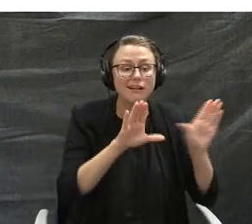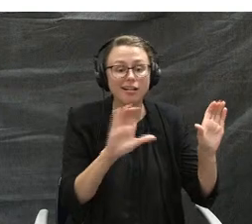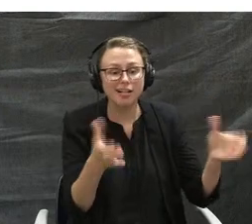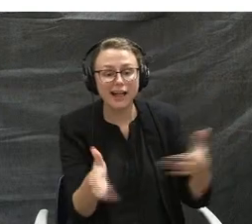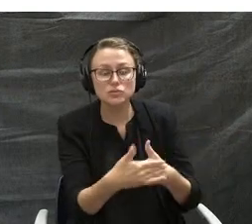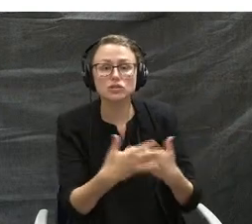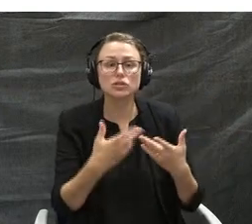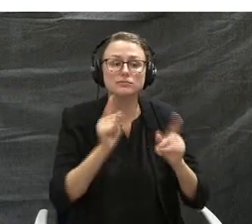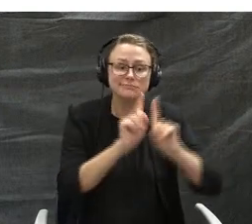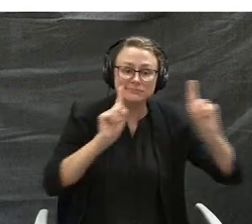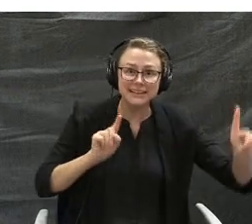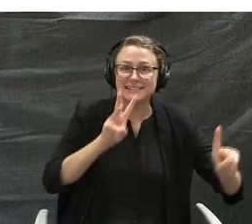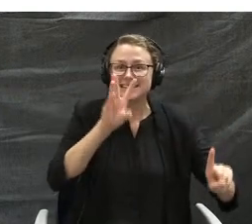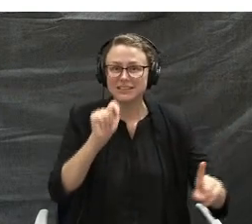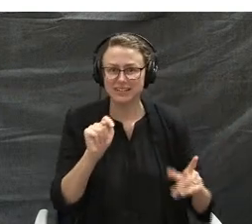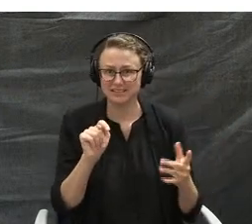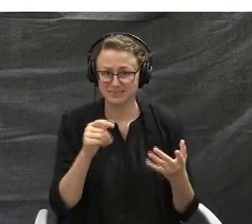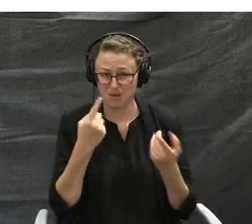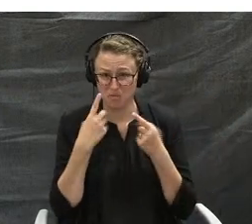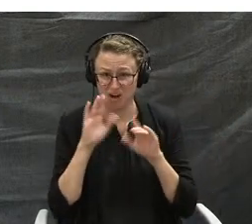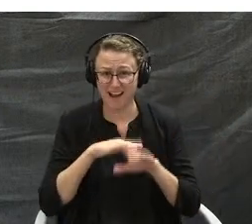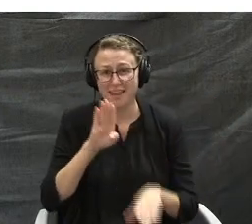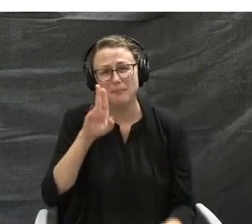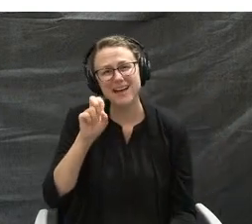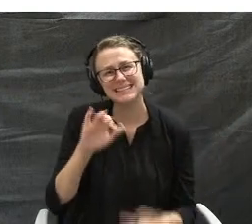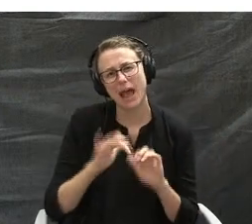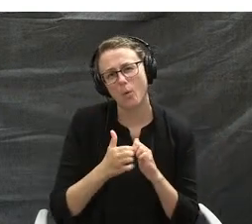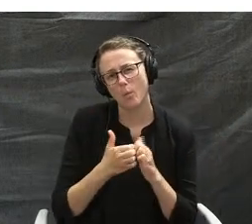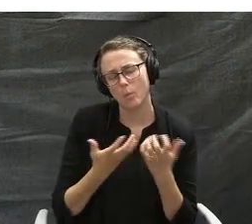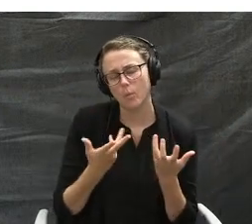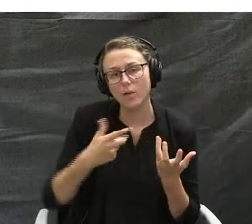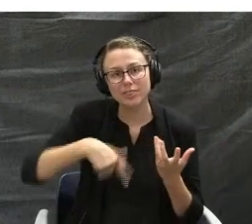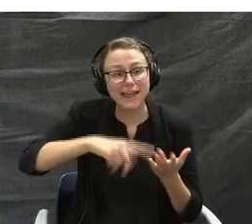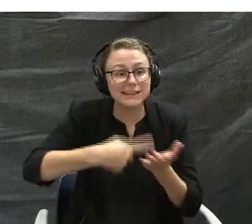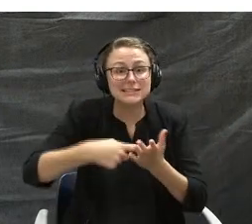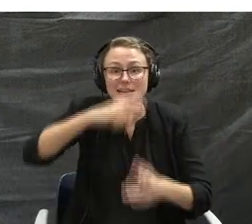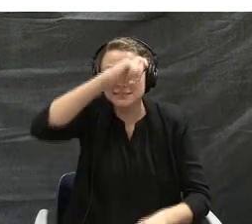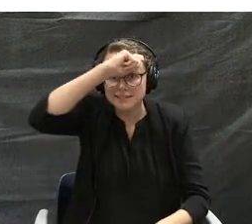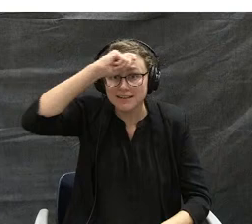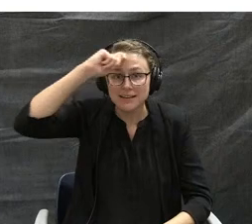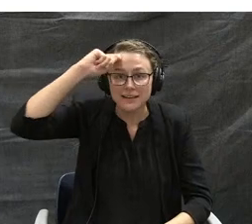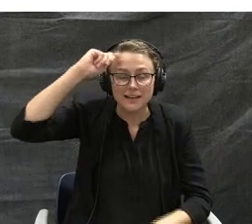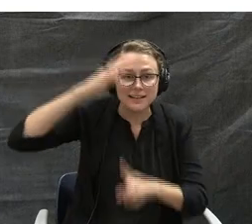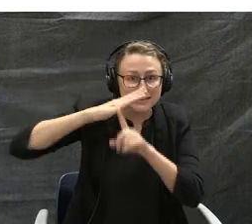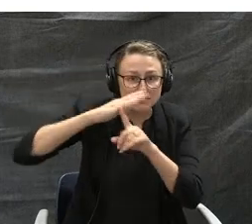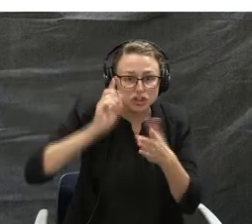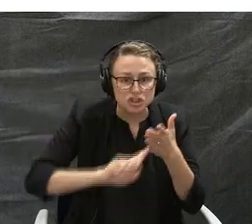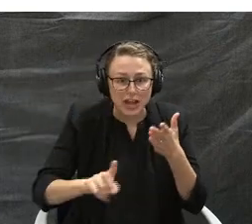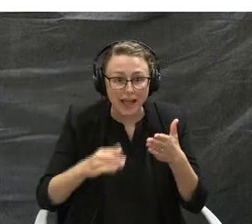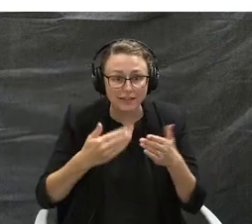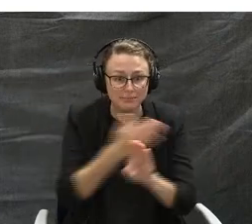to work on a bus? They talk about taking temperatures before entering the school again. Are they going to do that before